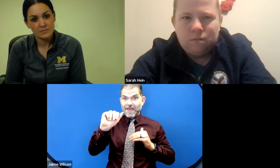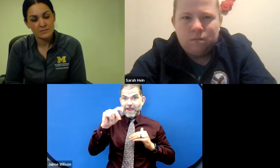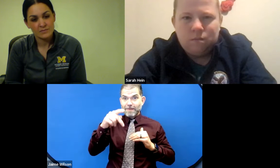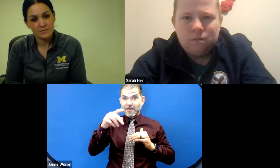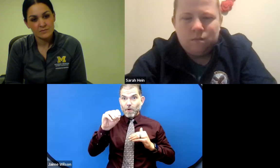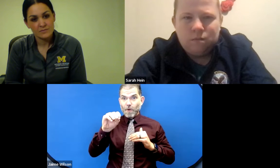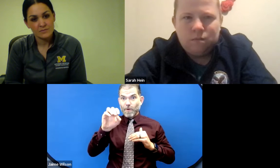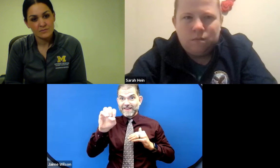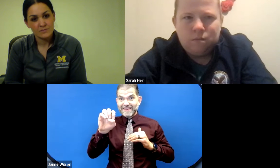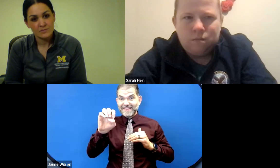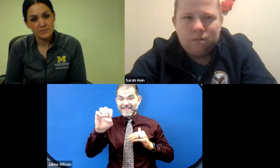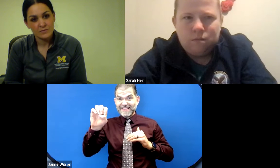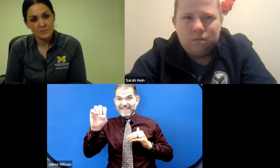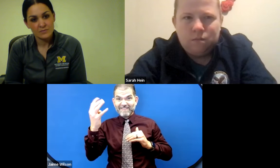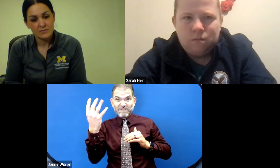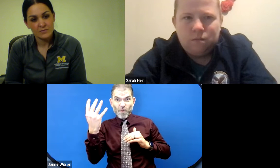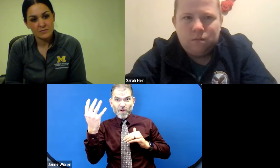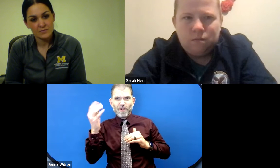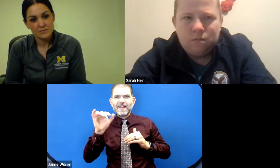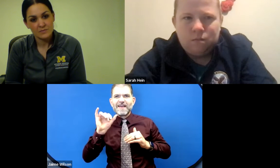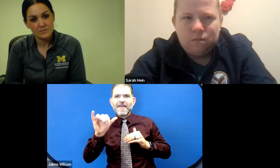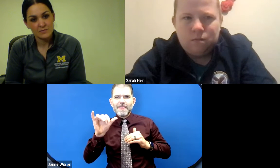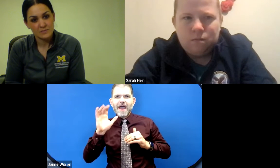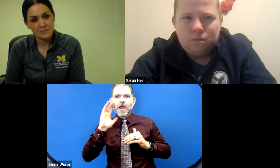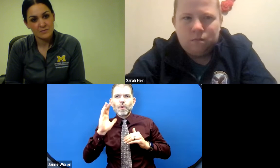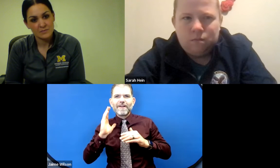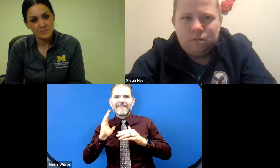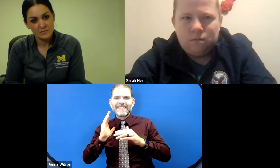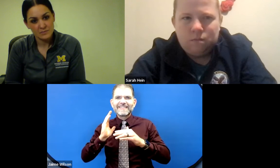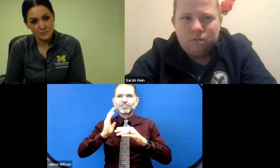ASL Interpreter: So if a person has too much a P. O. E. For